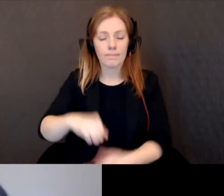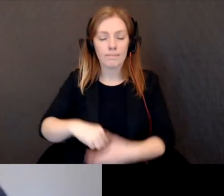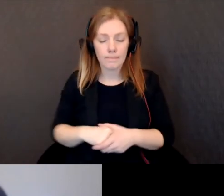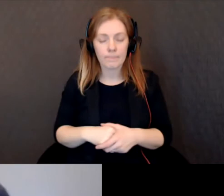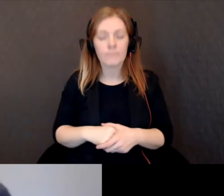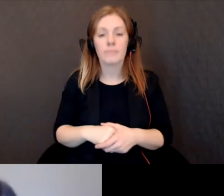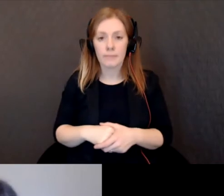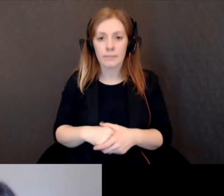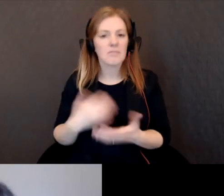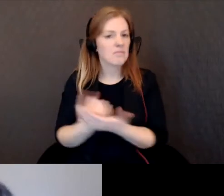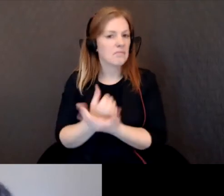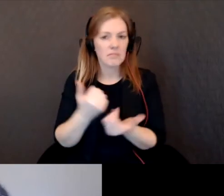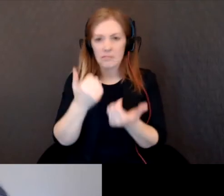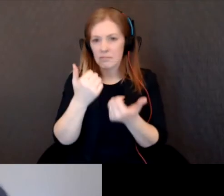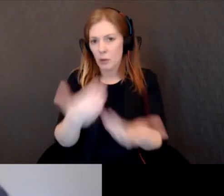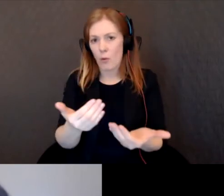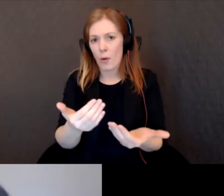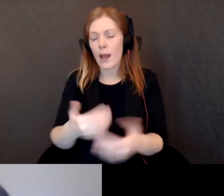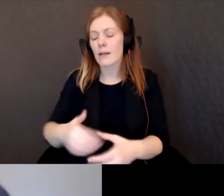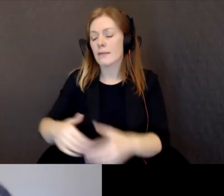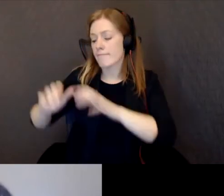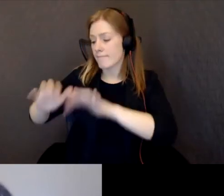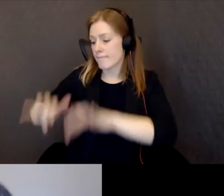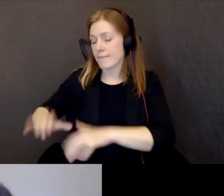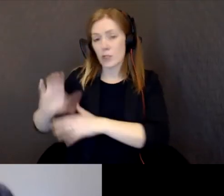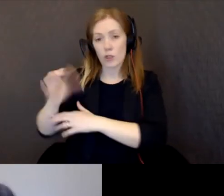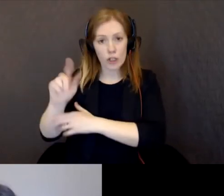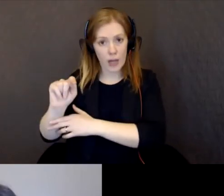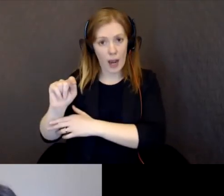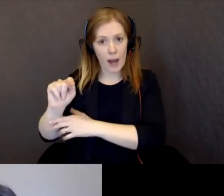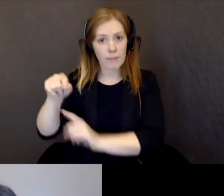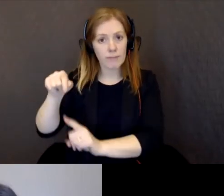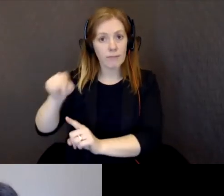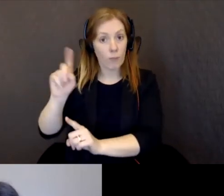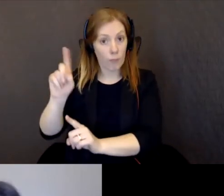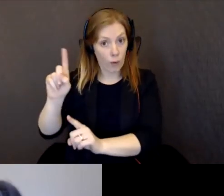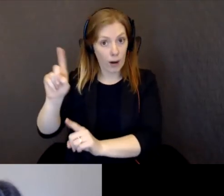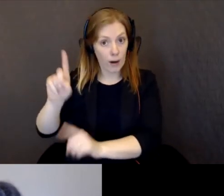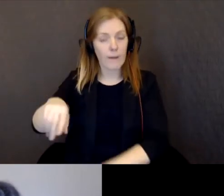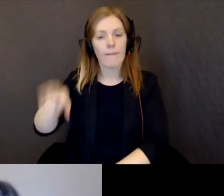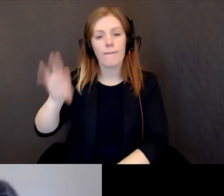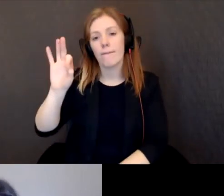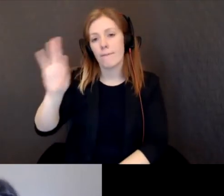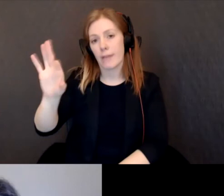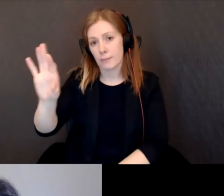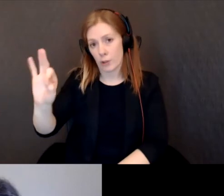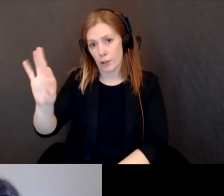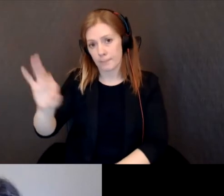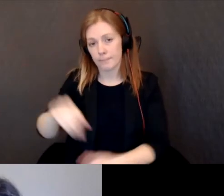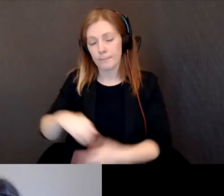free to put some questions into the chat box uh on Facebook uh but I'll start off with a question uh